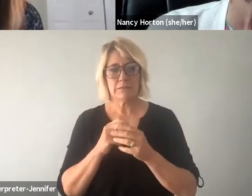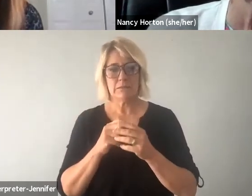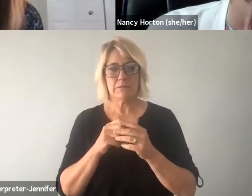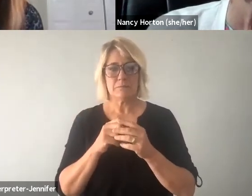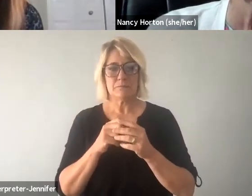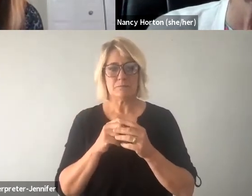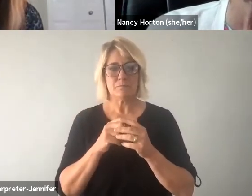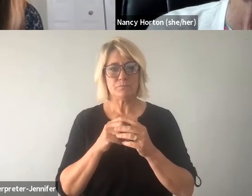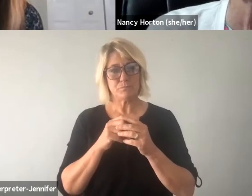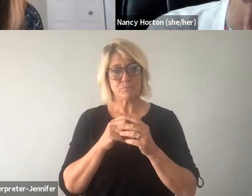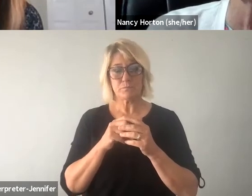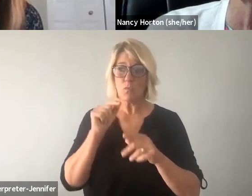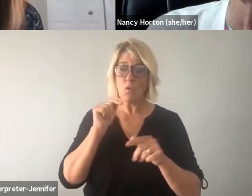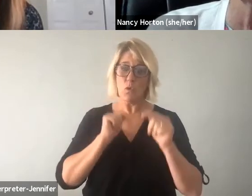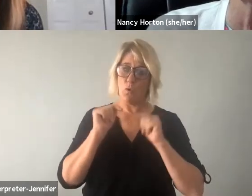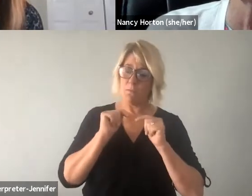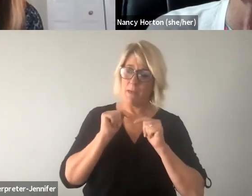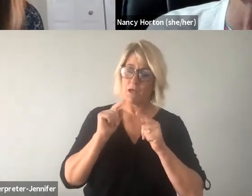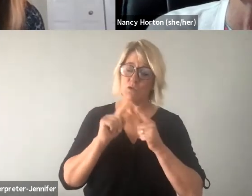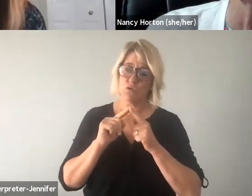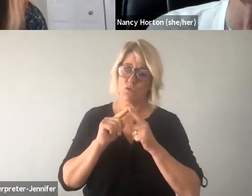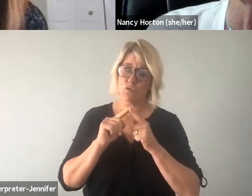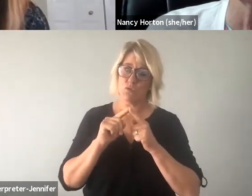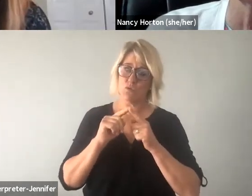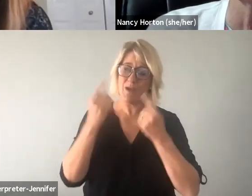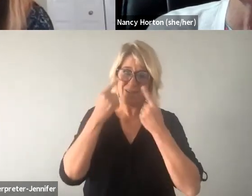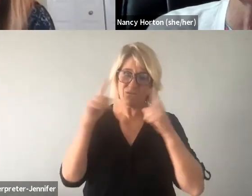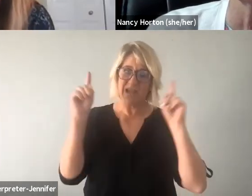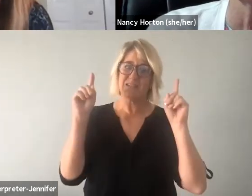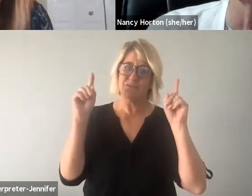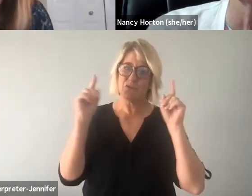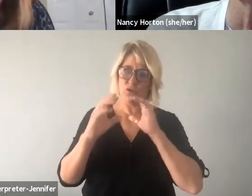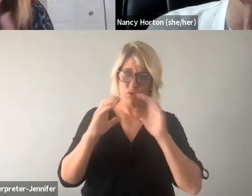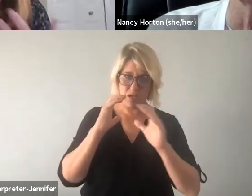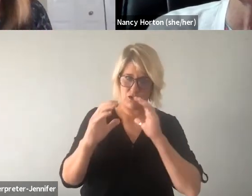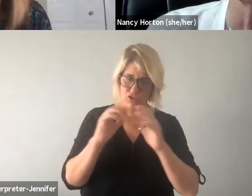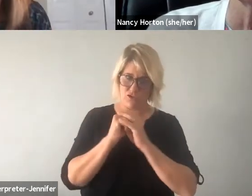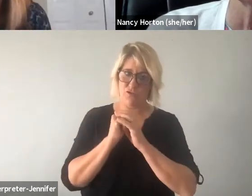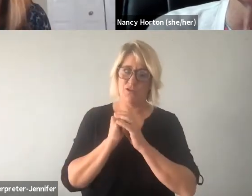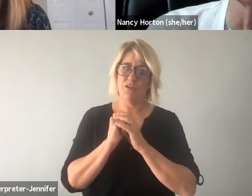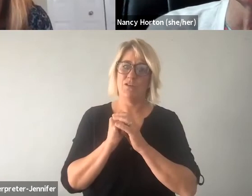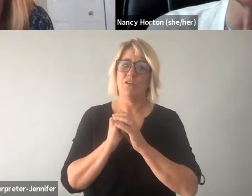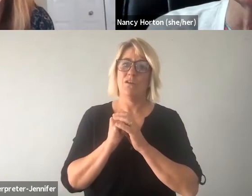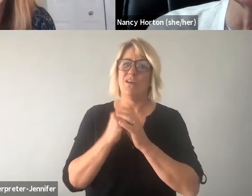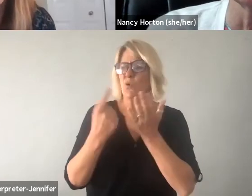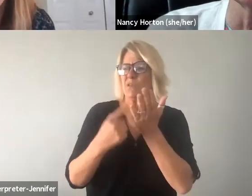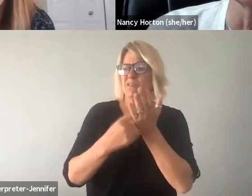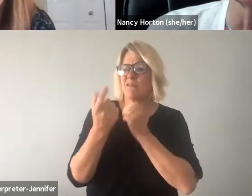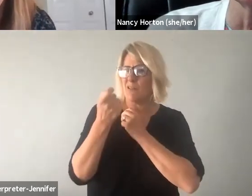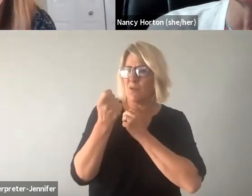issues, so we know we've seen that before. Slide number 17, please. So